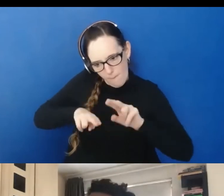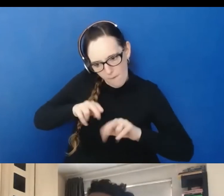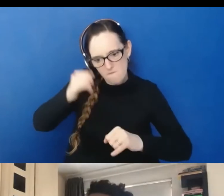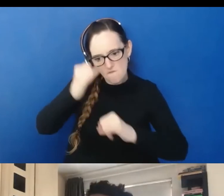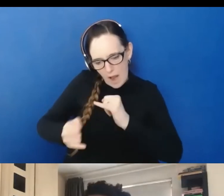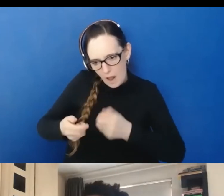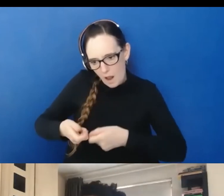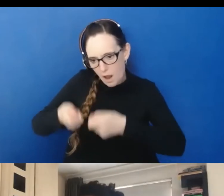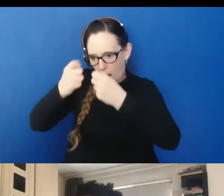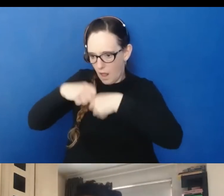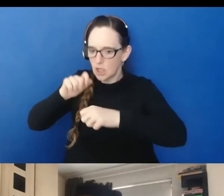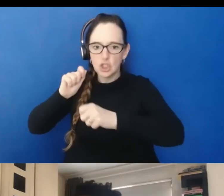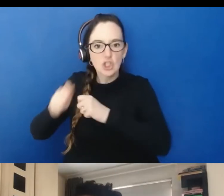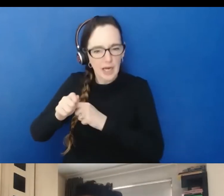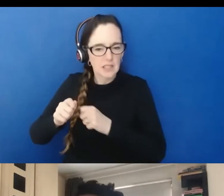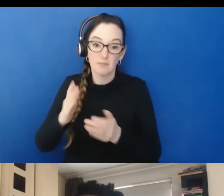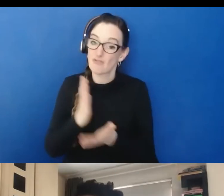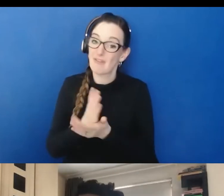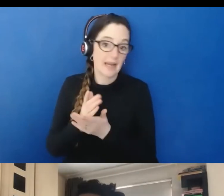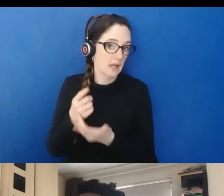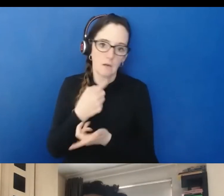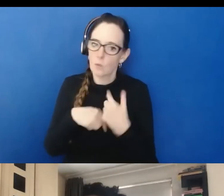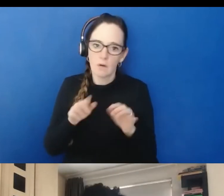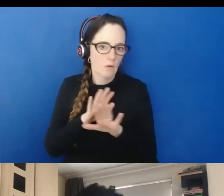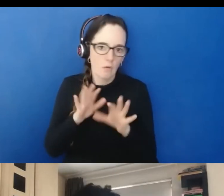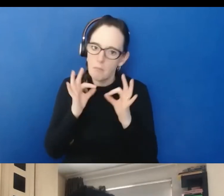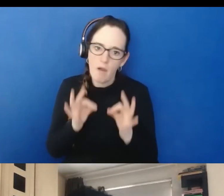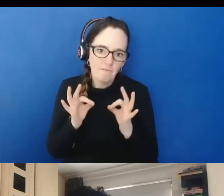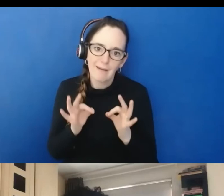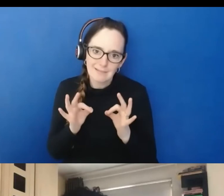want to challenge that. >> SIDDHARTH: Thanks Soledad.